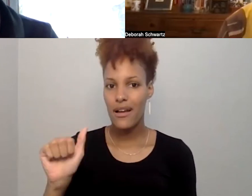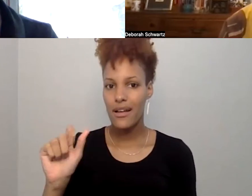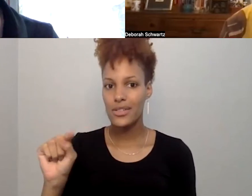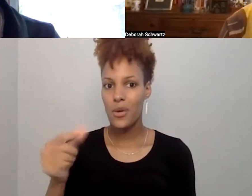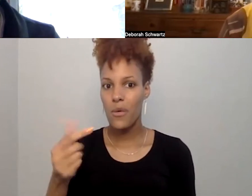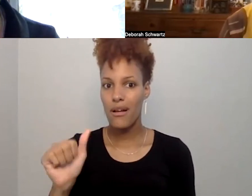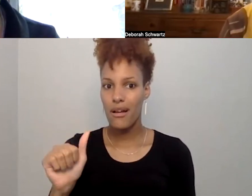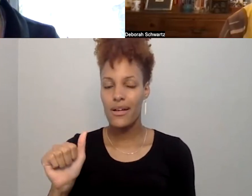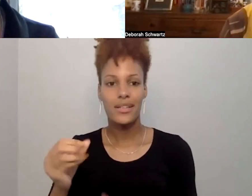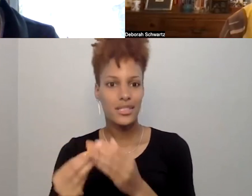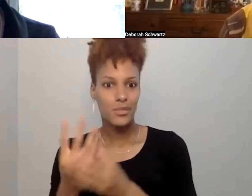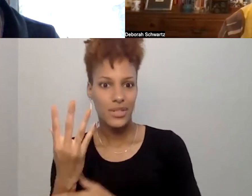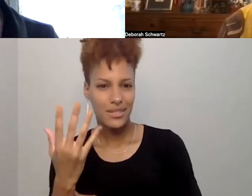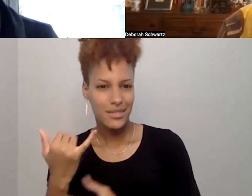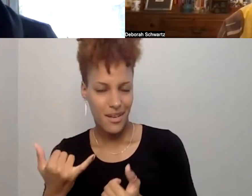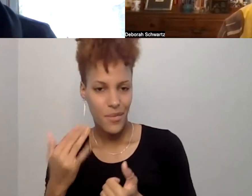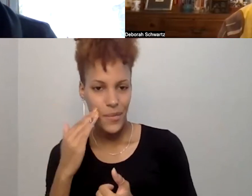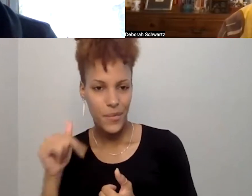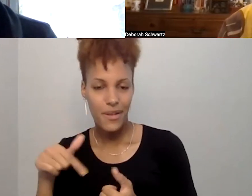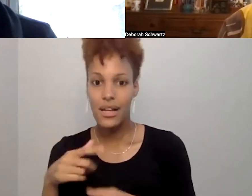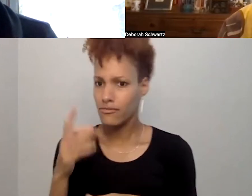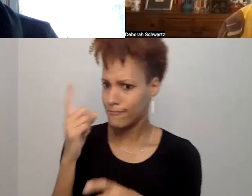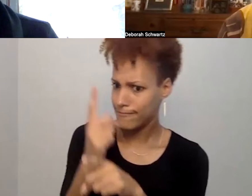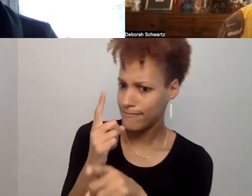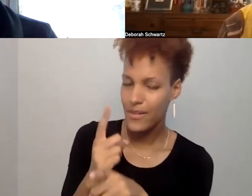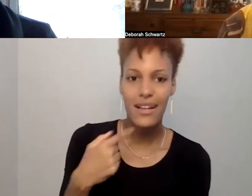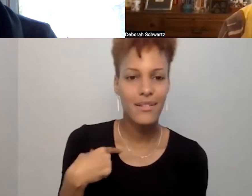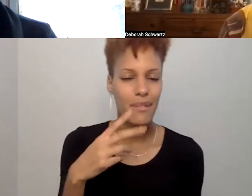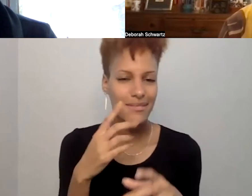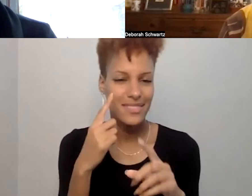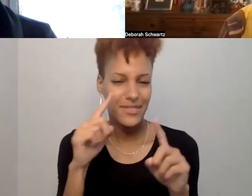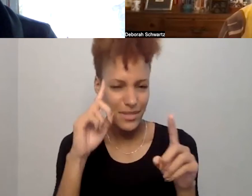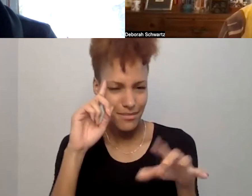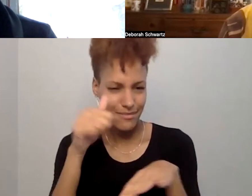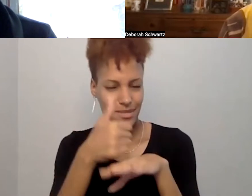Indeed! Kind of changed my, my way of thinking about Saratoga. But also, her,